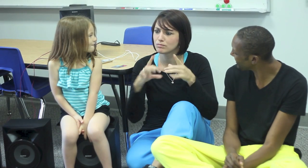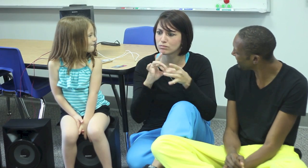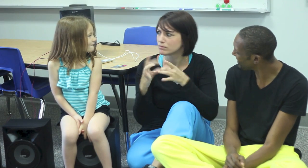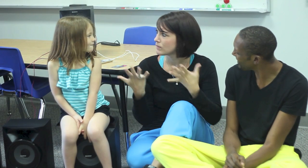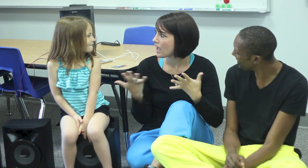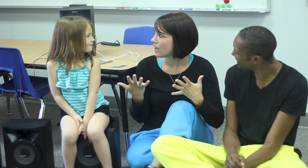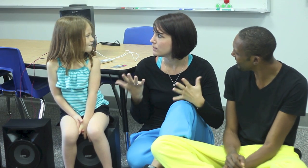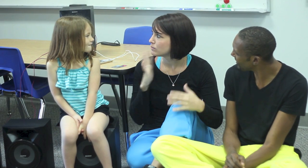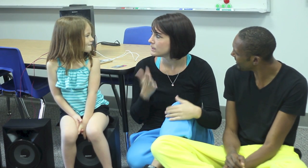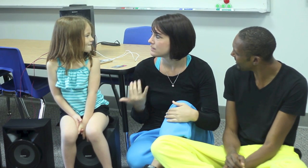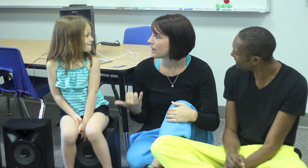What topic will we sign about?